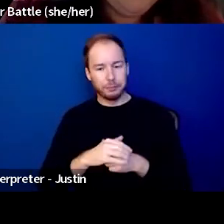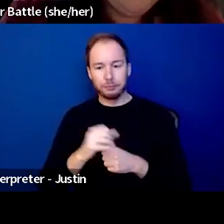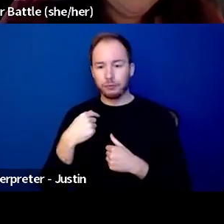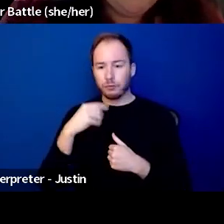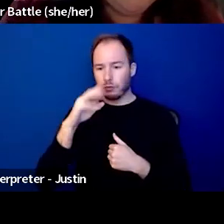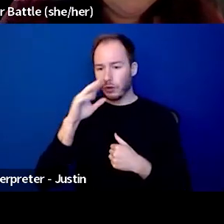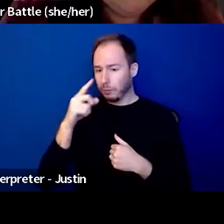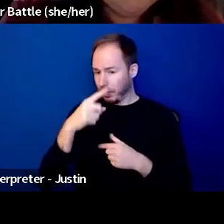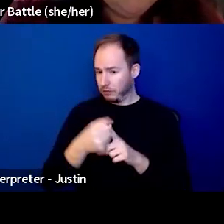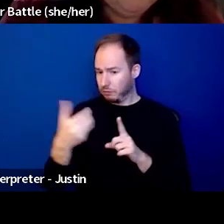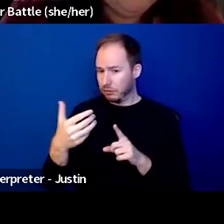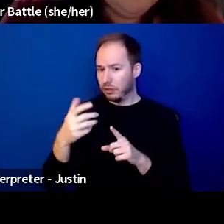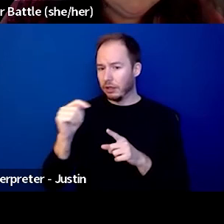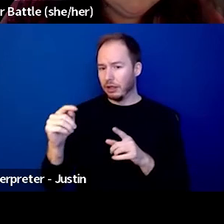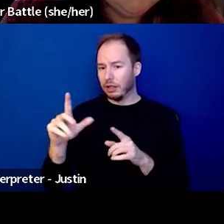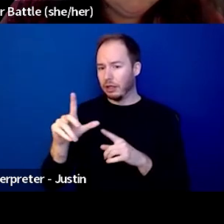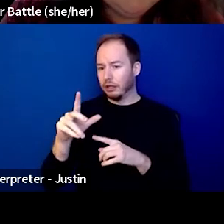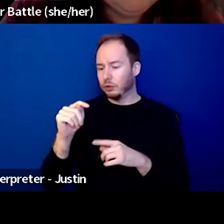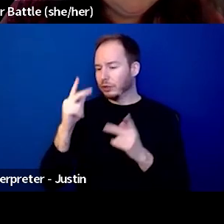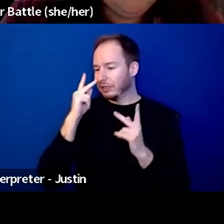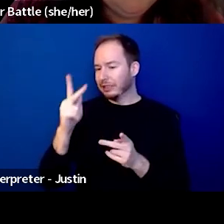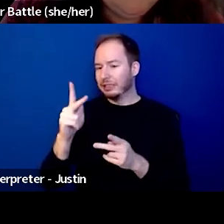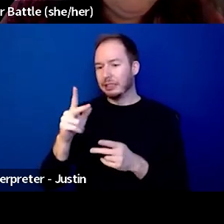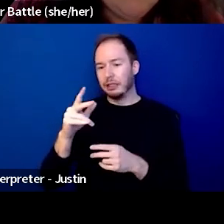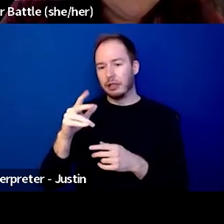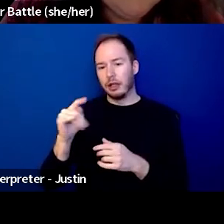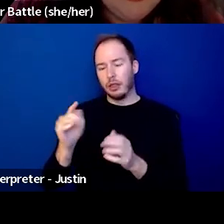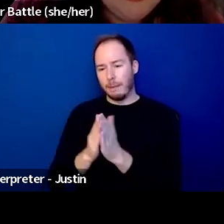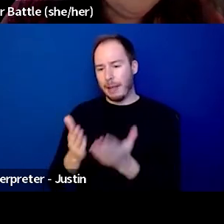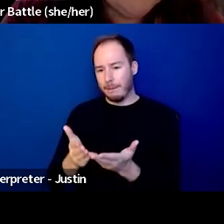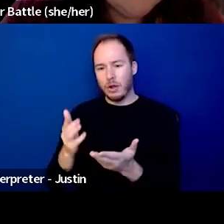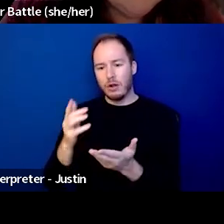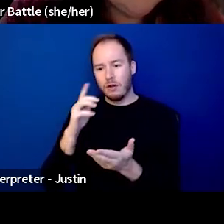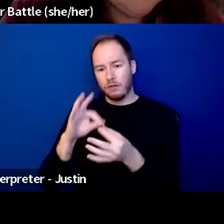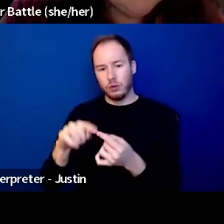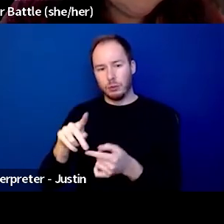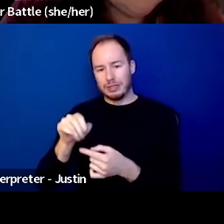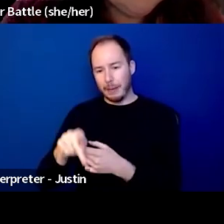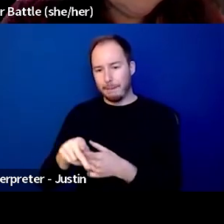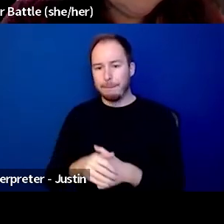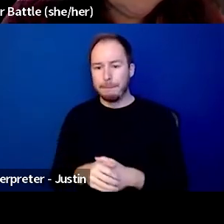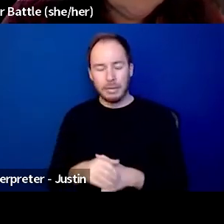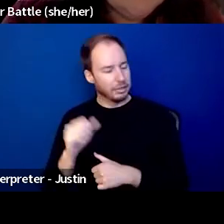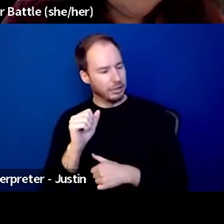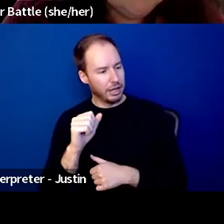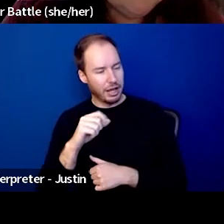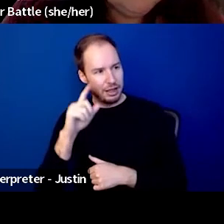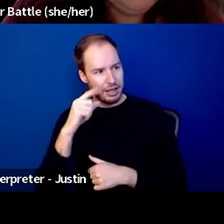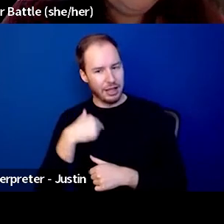Can you talk about the link to see those playbooks, 'cause there's one specifically about PSAP. Yeah. I believe there's three playbooks.